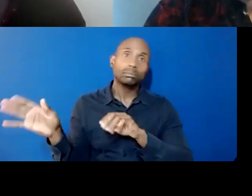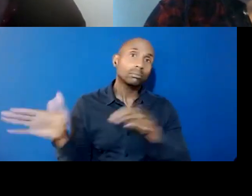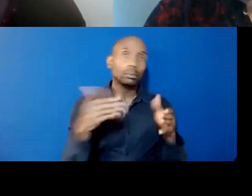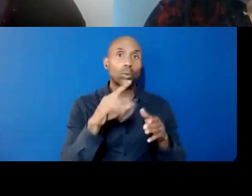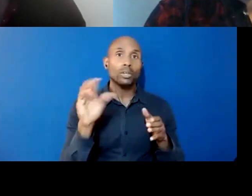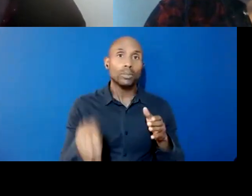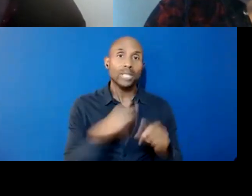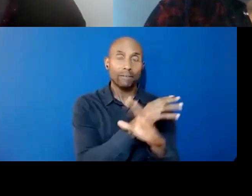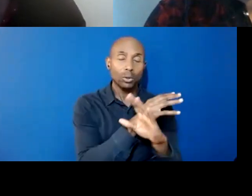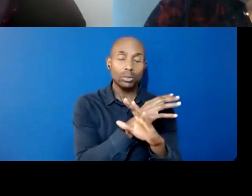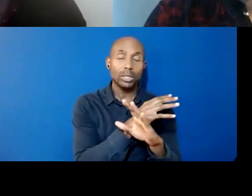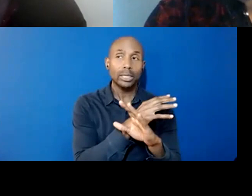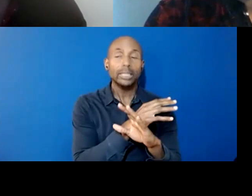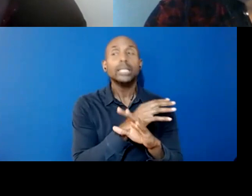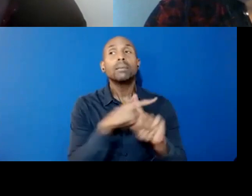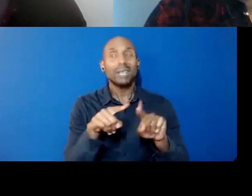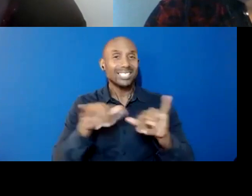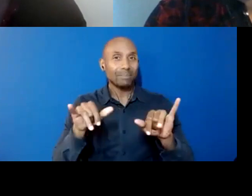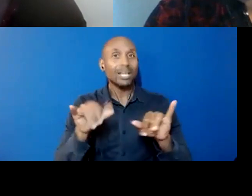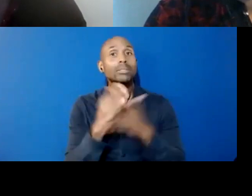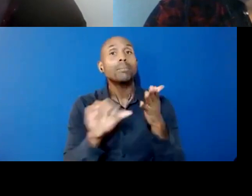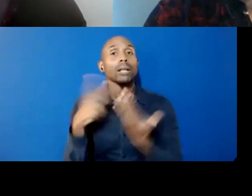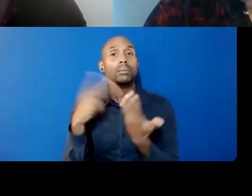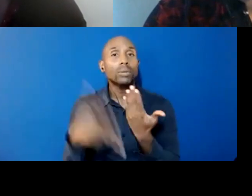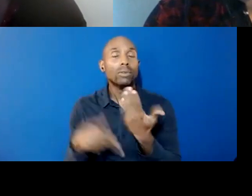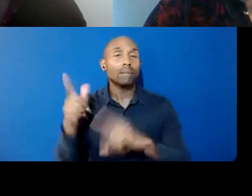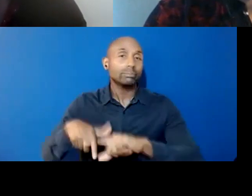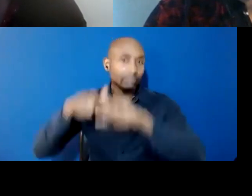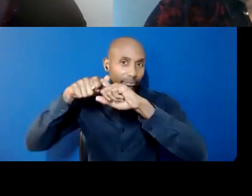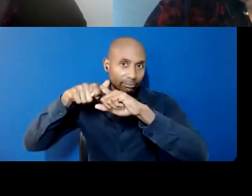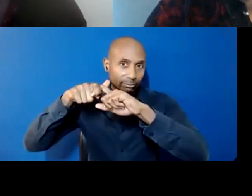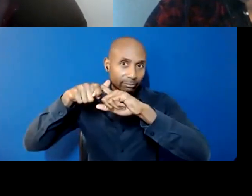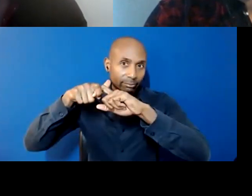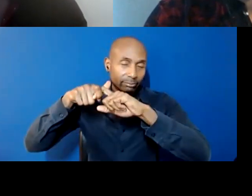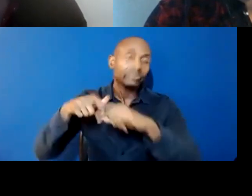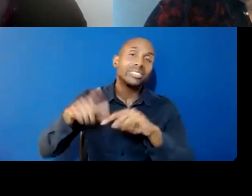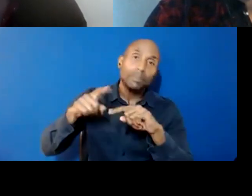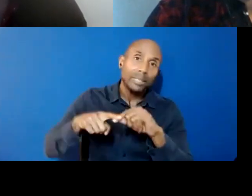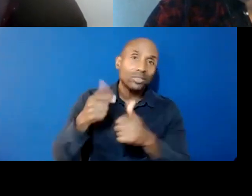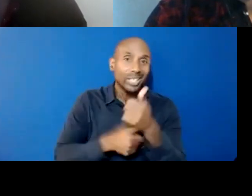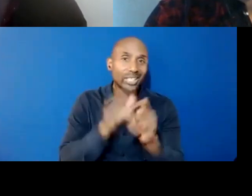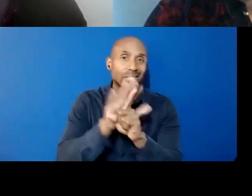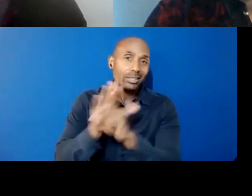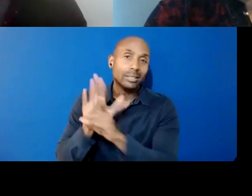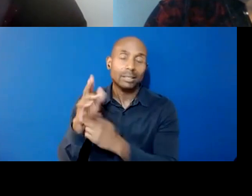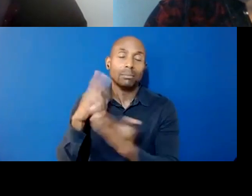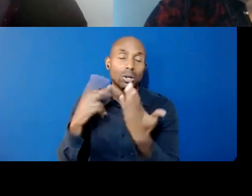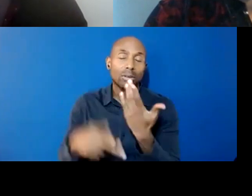put on hold depending on the logistics of the specific program. There are virtual exchanges as well.